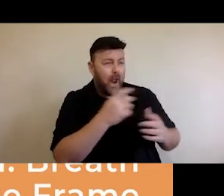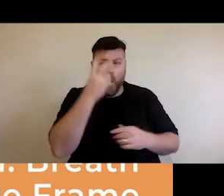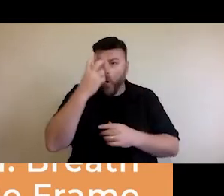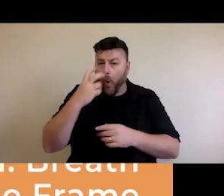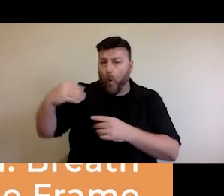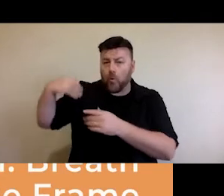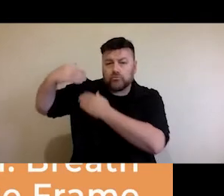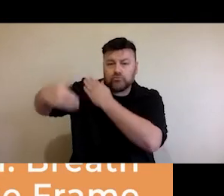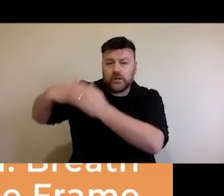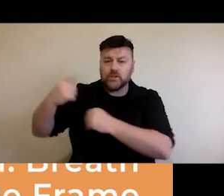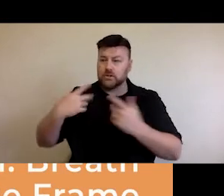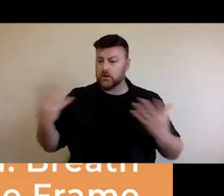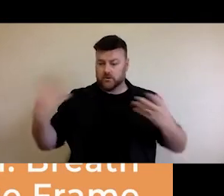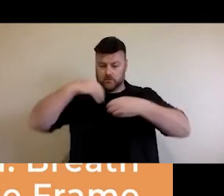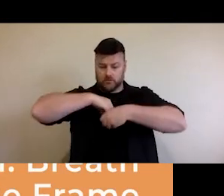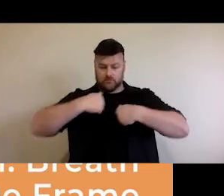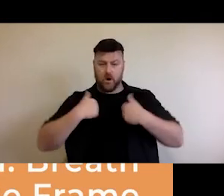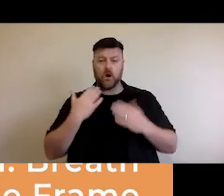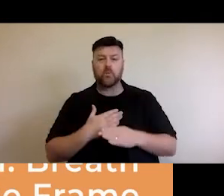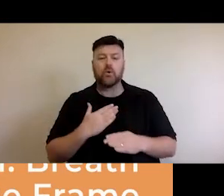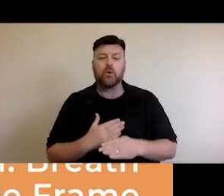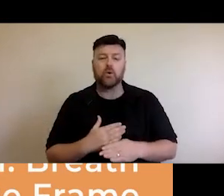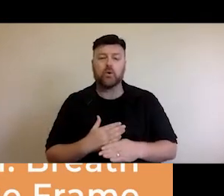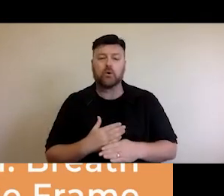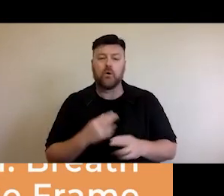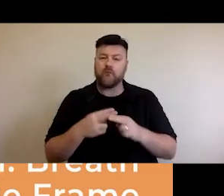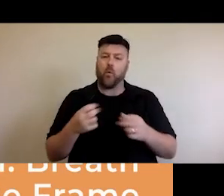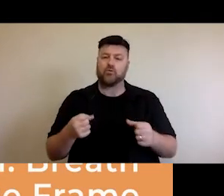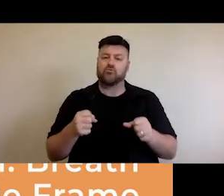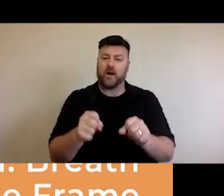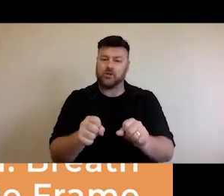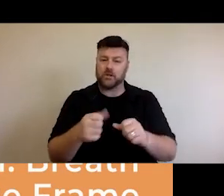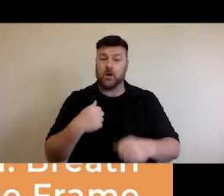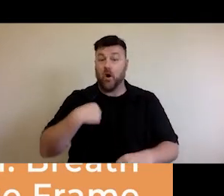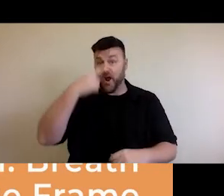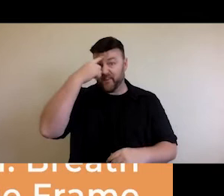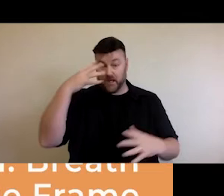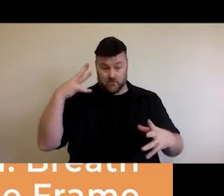And I think I can encapsulate that learning and thinking in these four points.